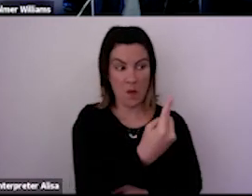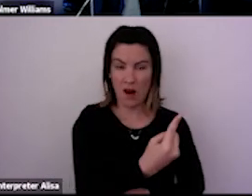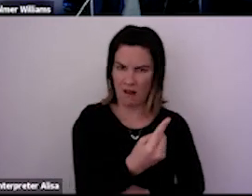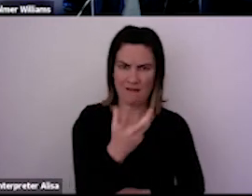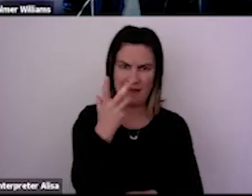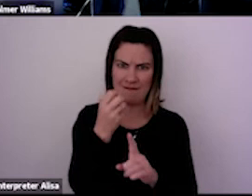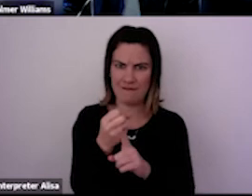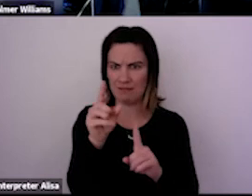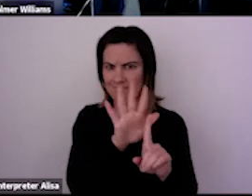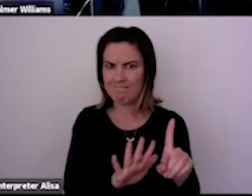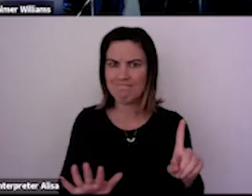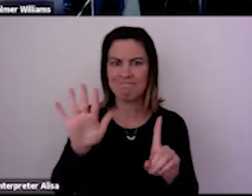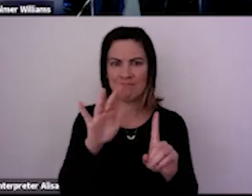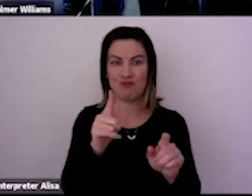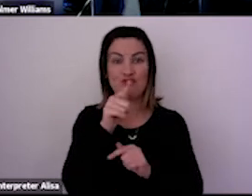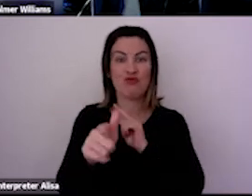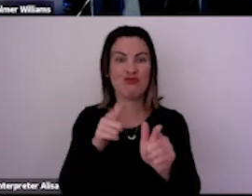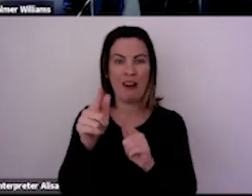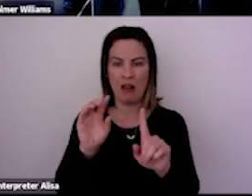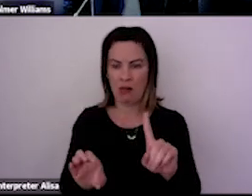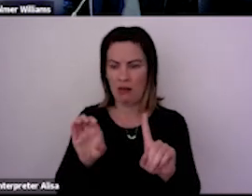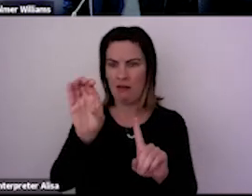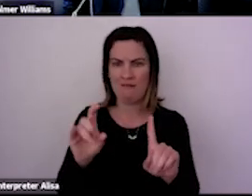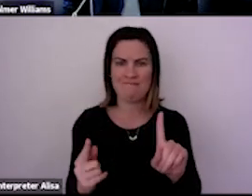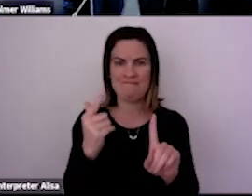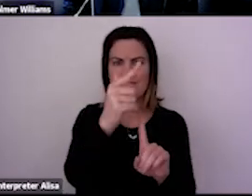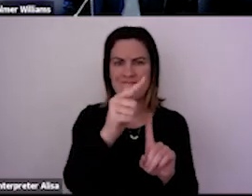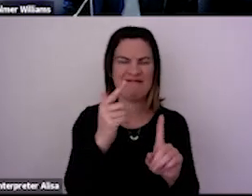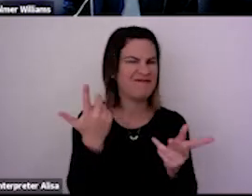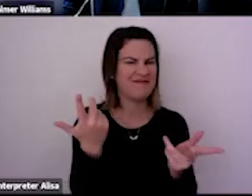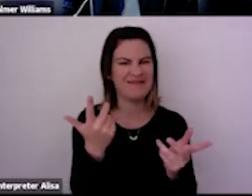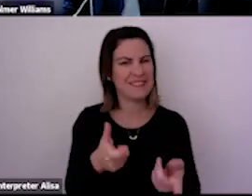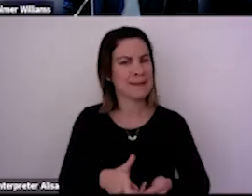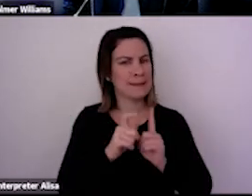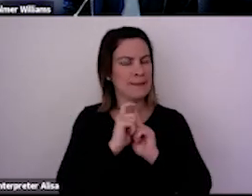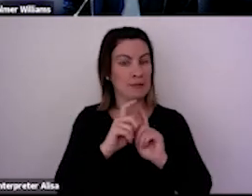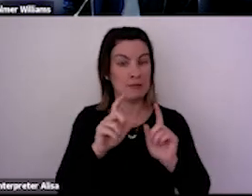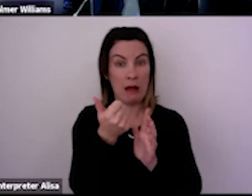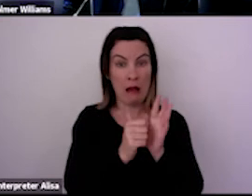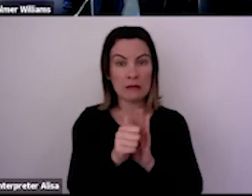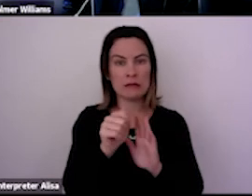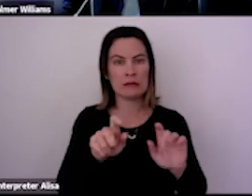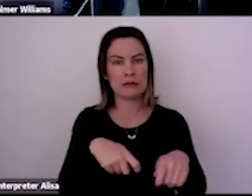states and sort of artistic teams, creative teams are being disrupted through all of this as well. So there